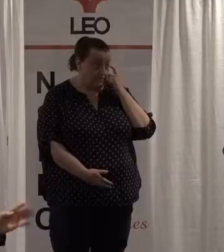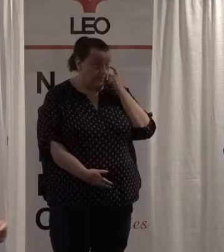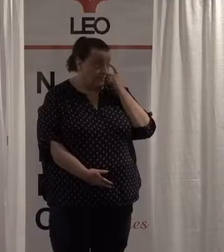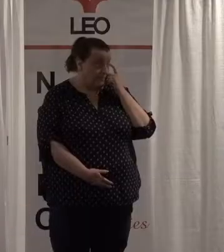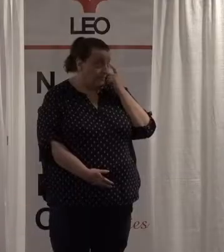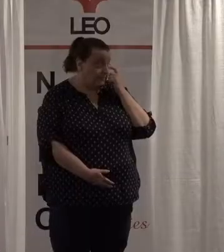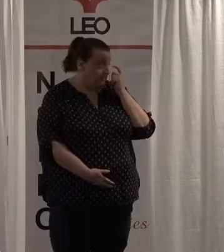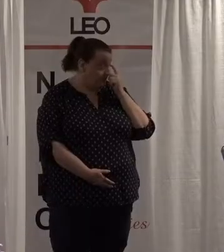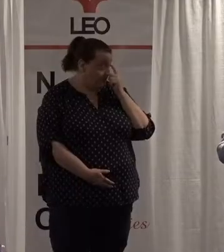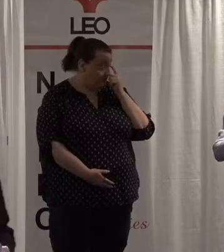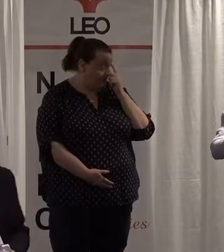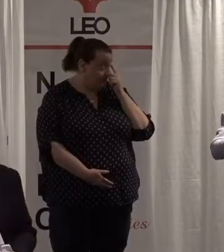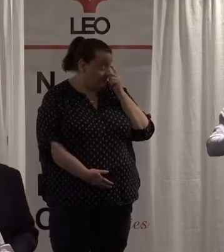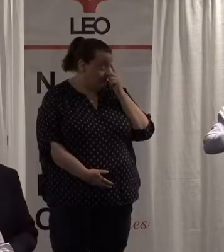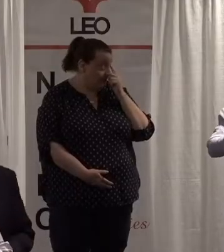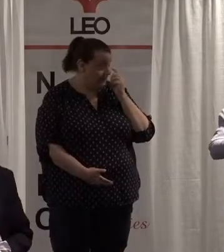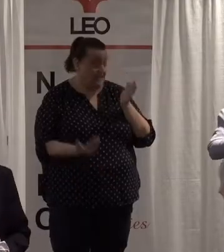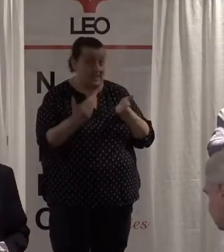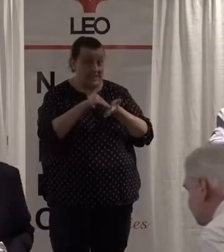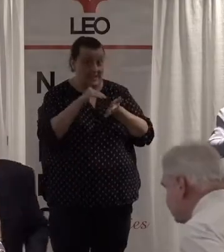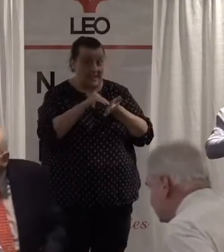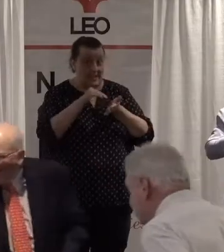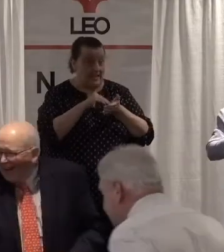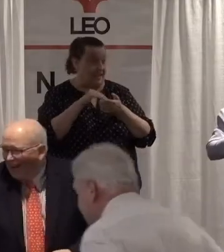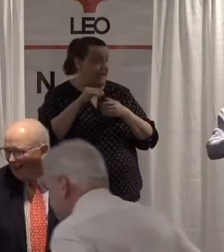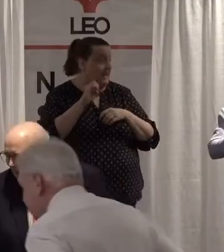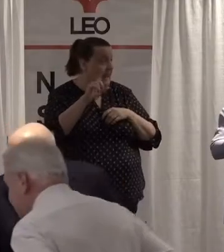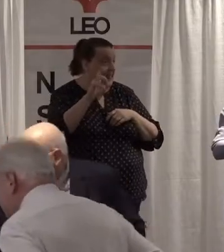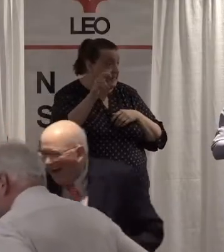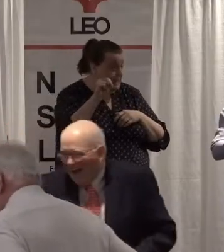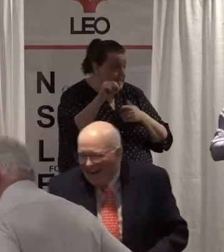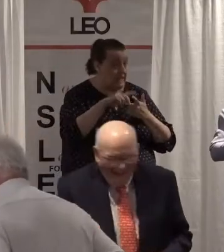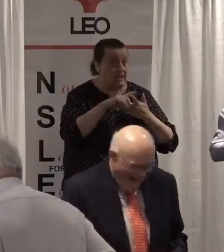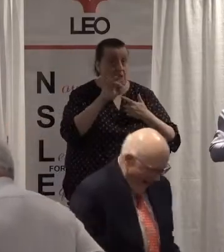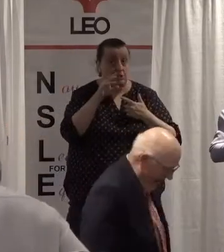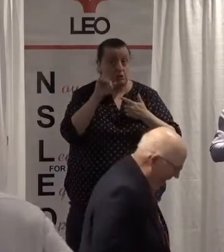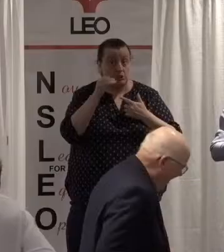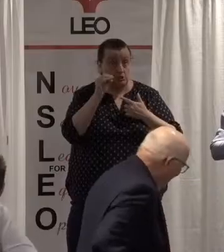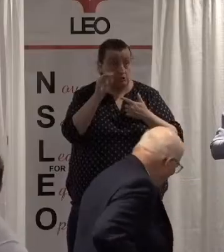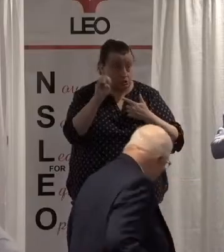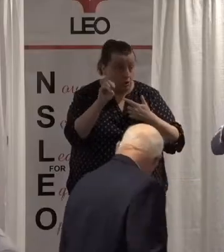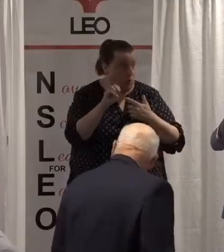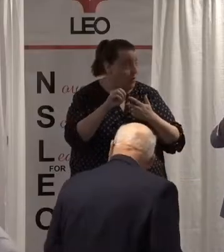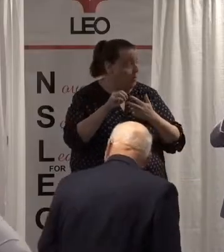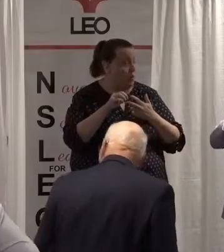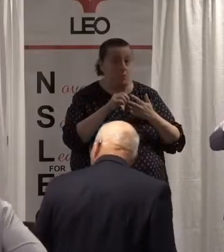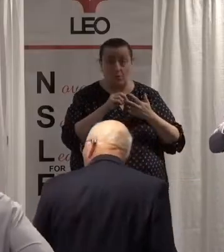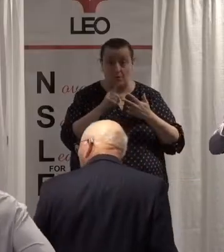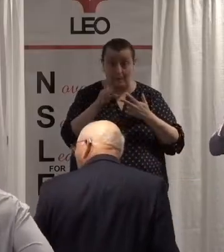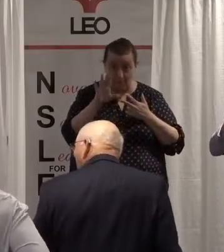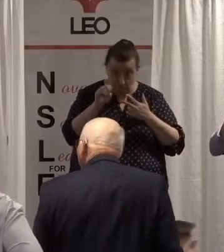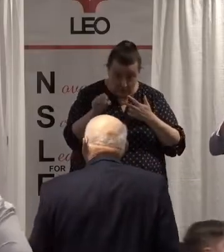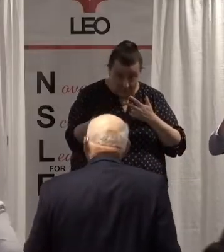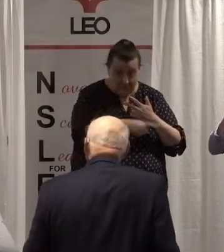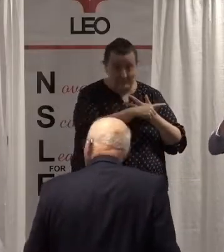SO ONCE AGAIN, WE ARE LOOKING FOR ELLEN, JOE, BRUCE, YOU SEE